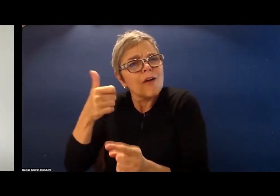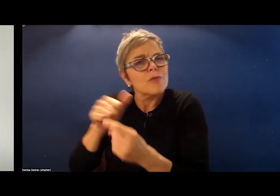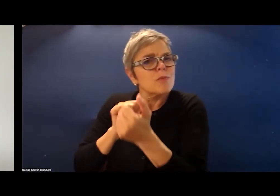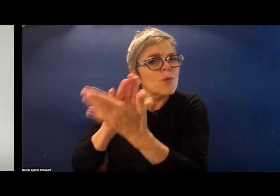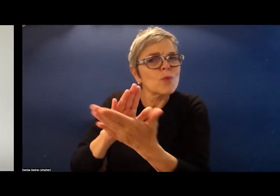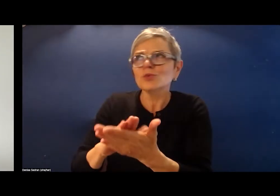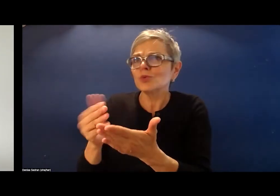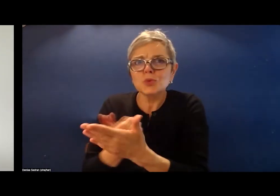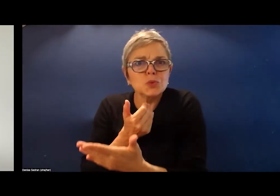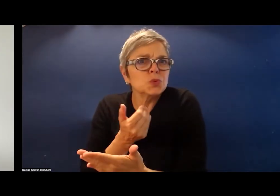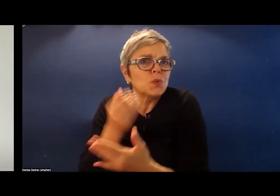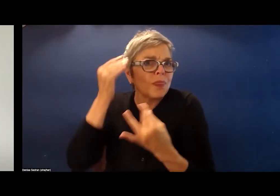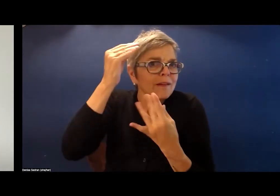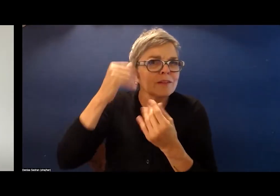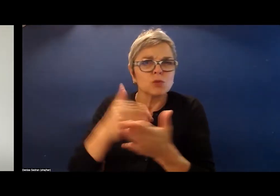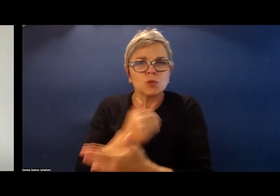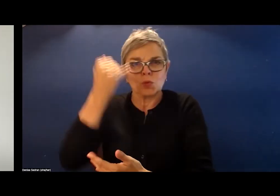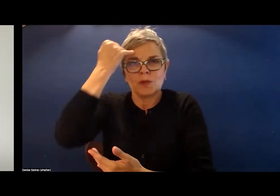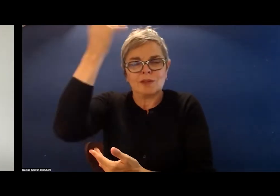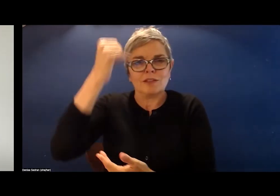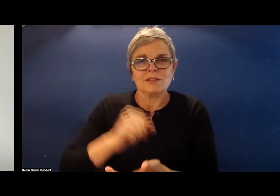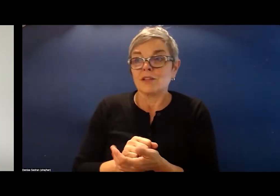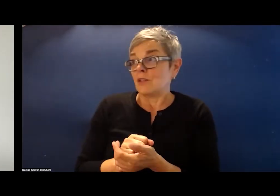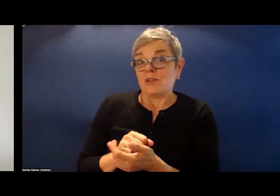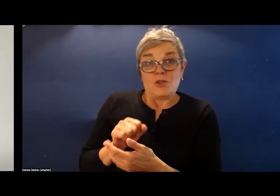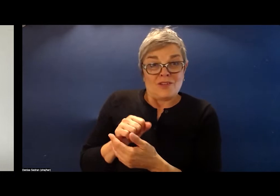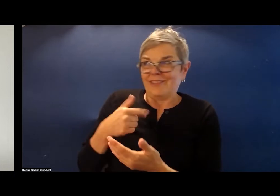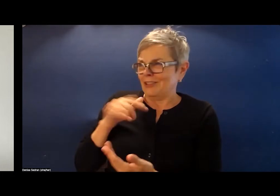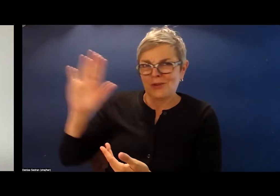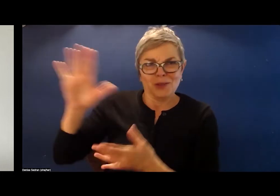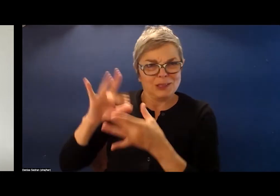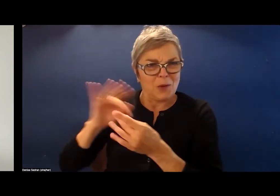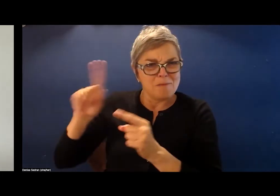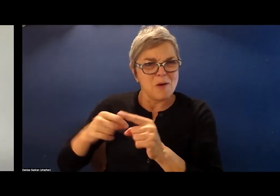And I really love your anecdote about showing up to a classroom and trying to suspend